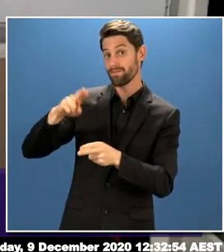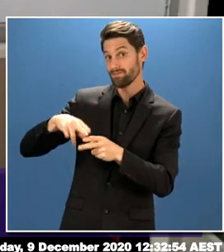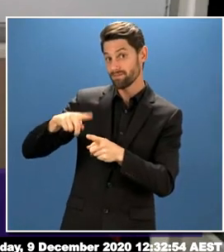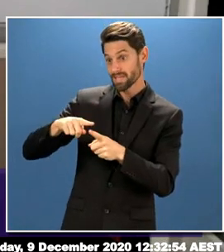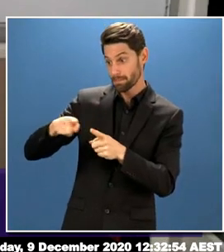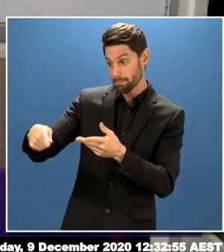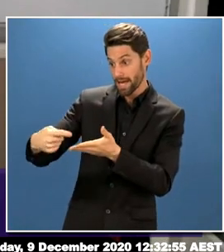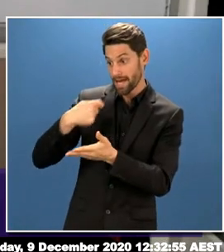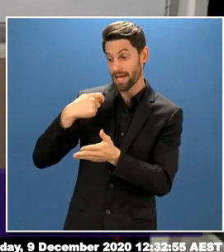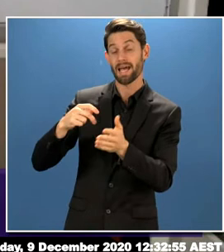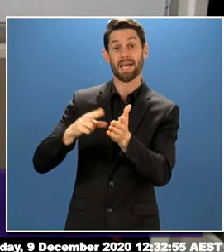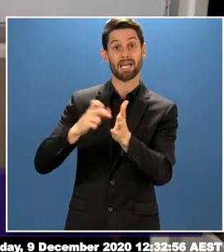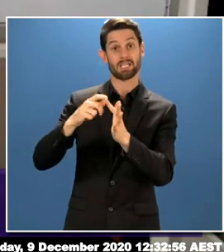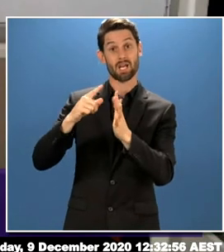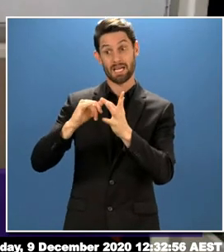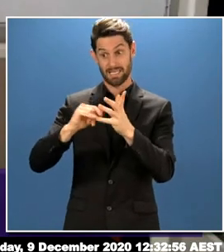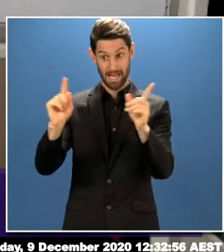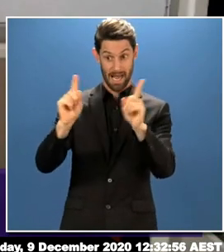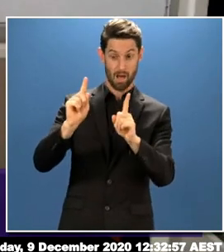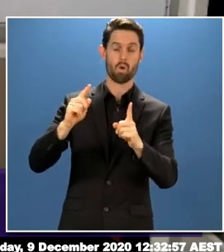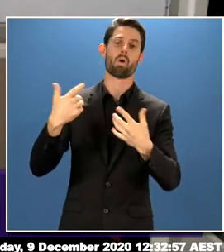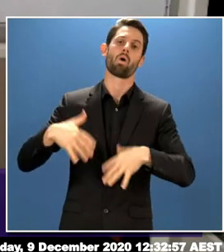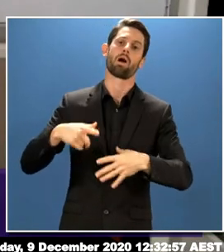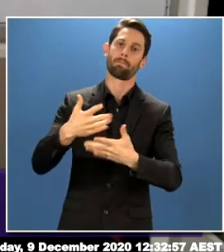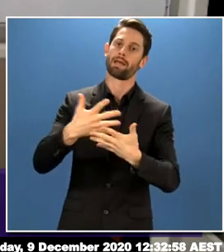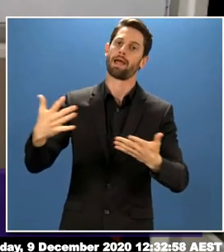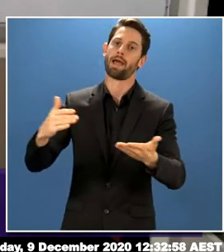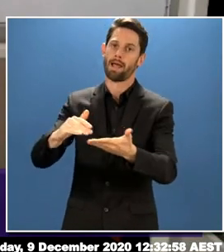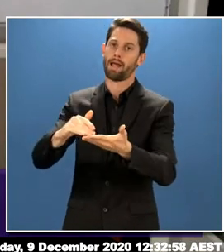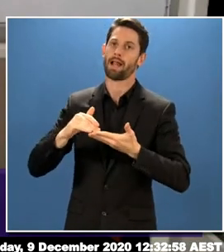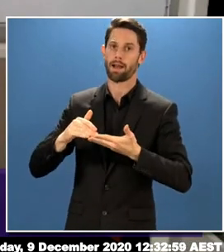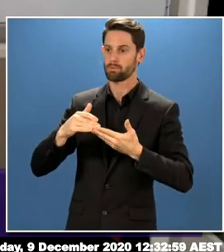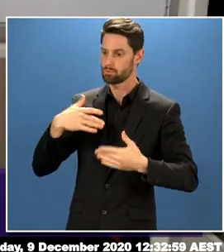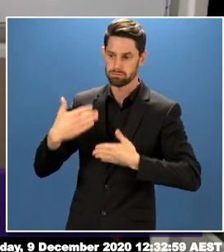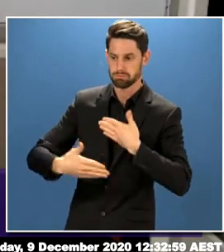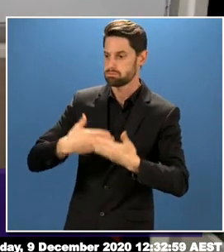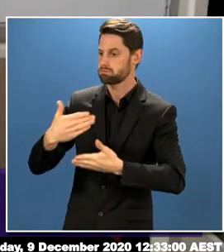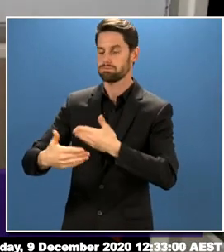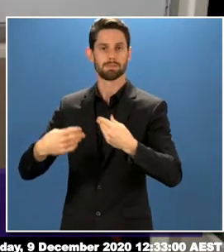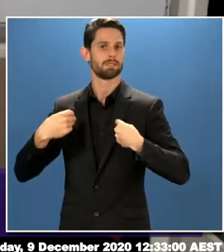The NDIS is obviously making an impact on our ability to stabilise and grow.